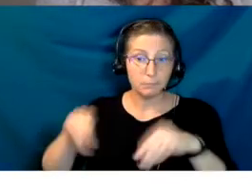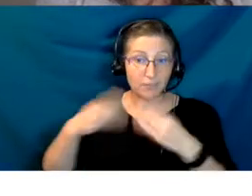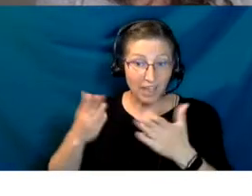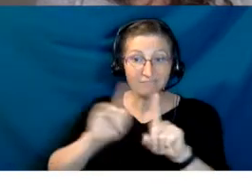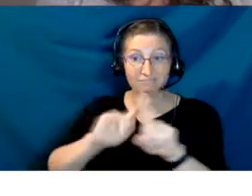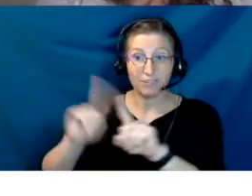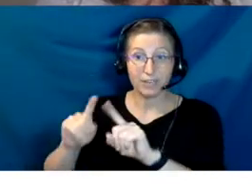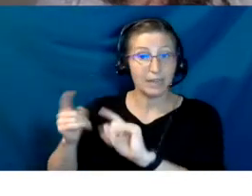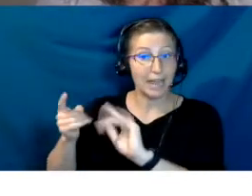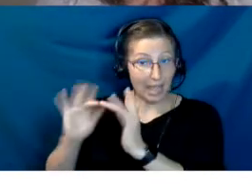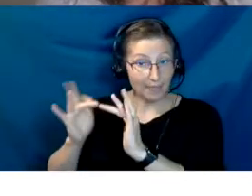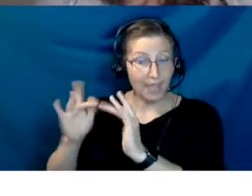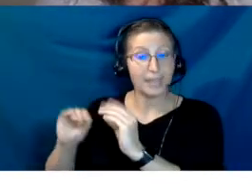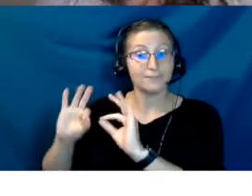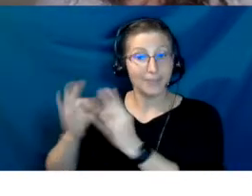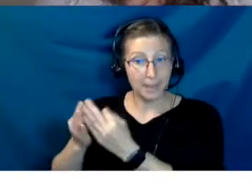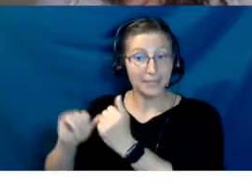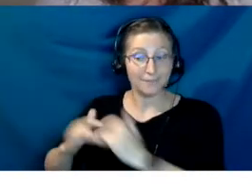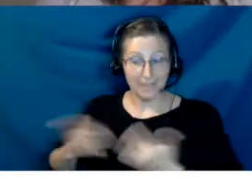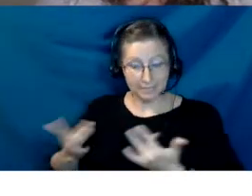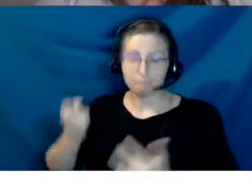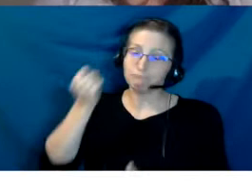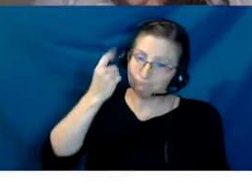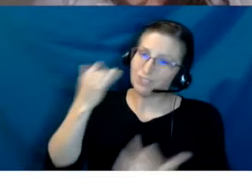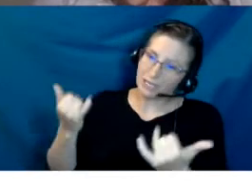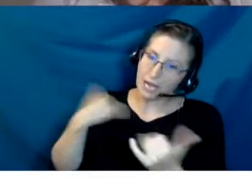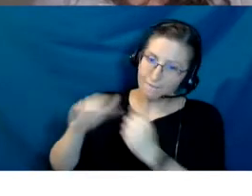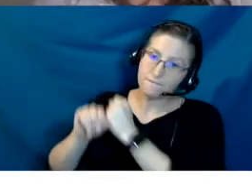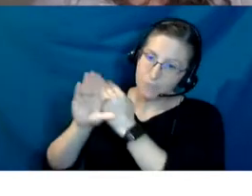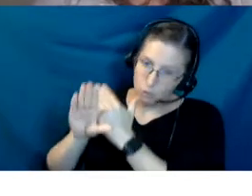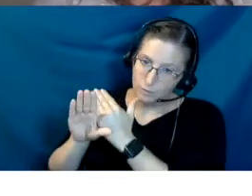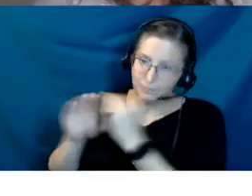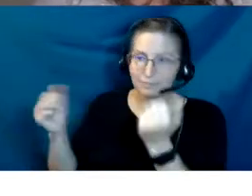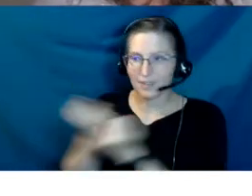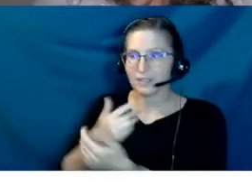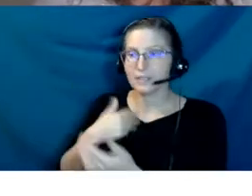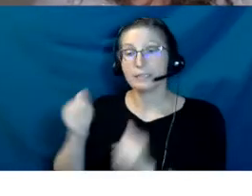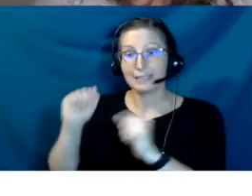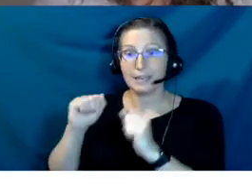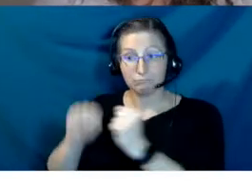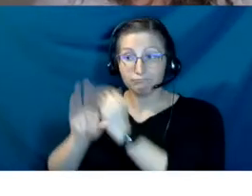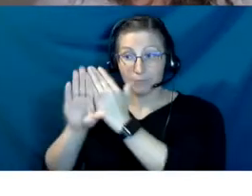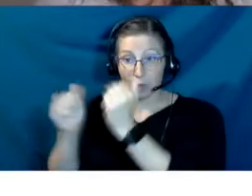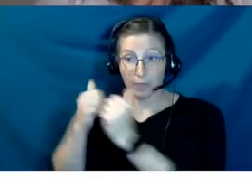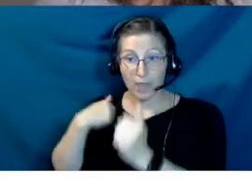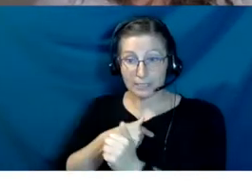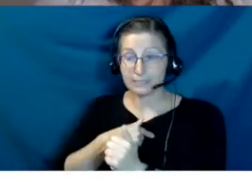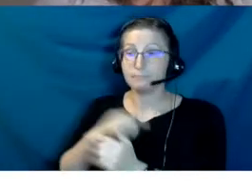to connect with other deafblind individuals. And then we also help to provide technology